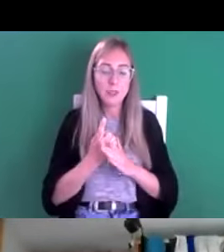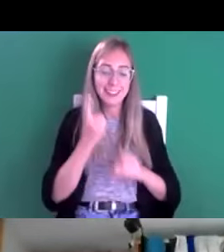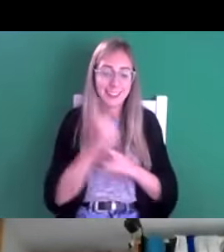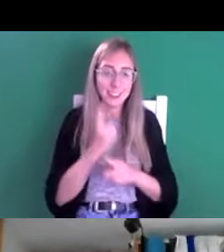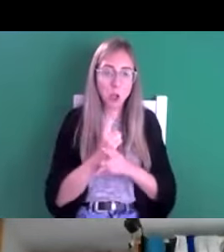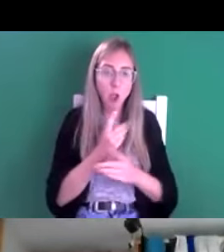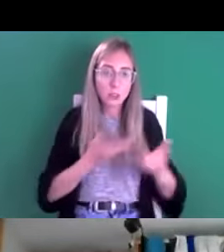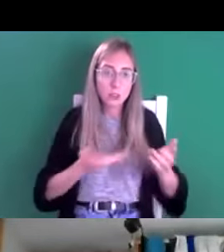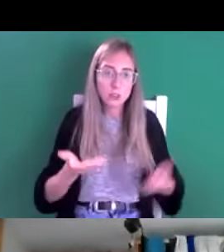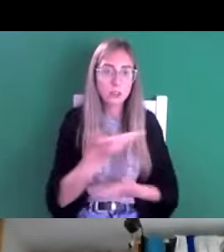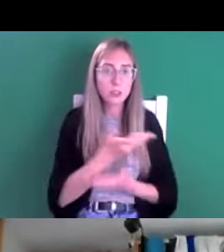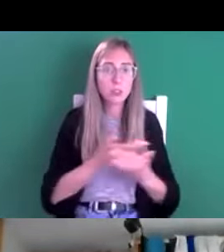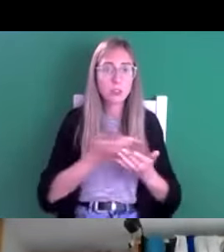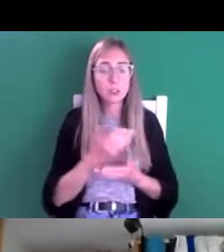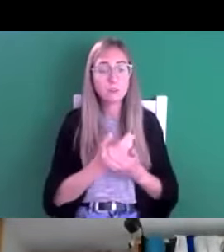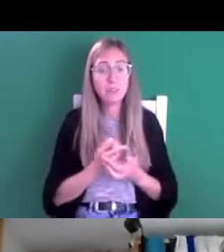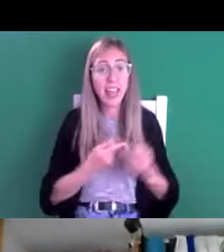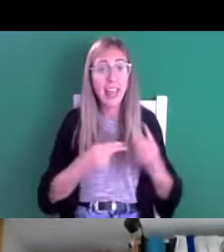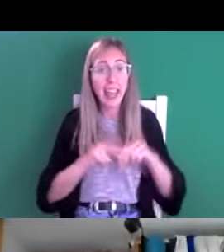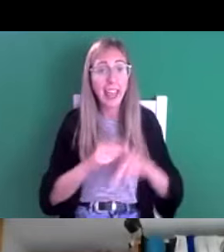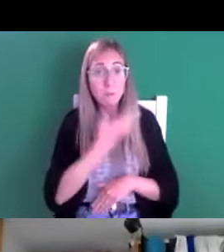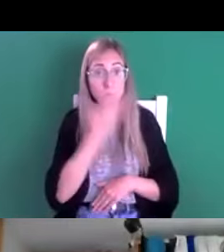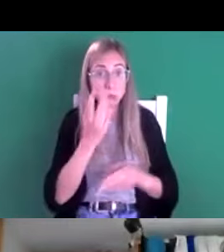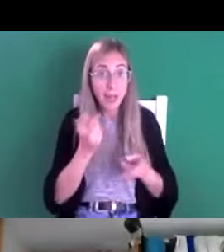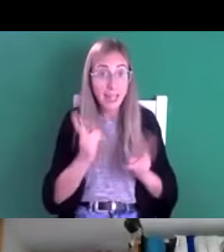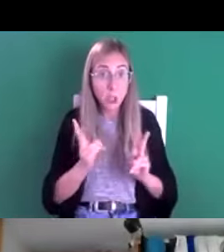interpreters aren't going to be available or the budget isn't going to work that way